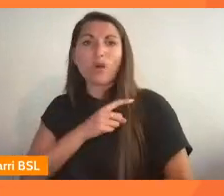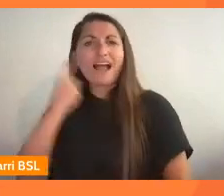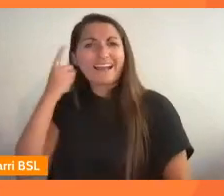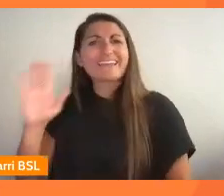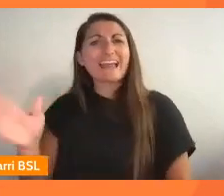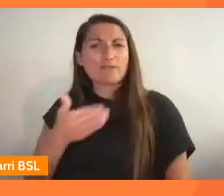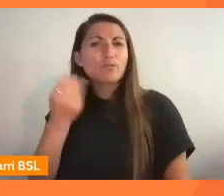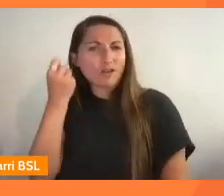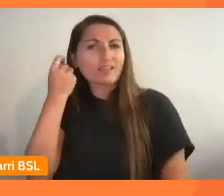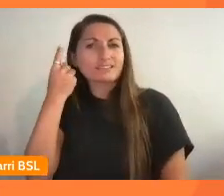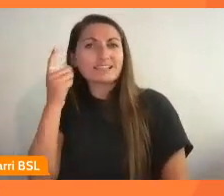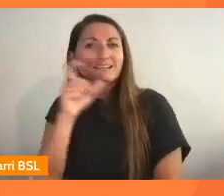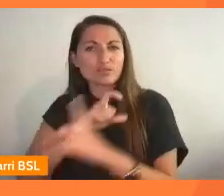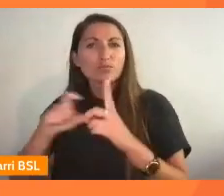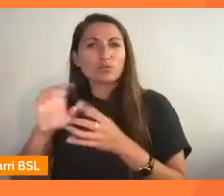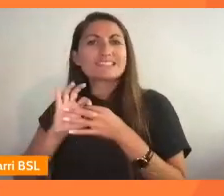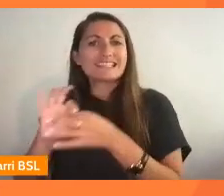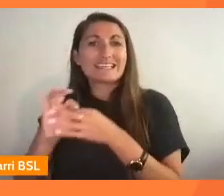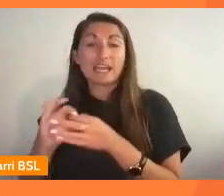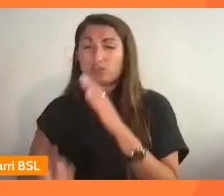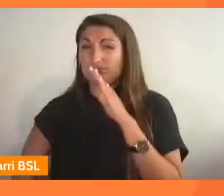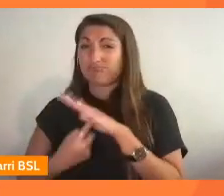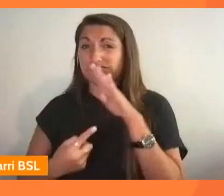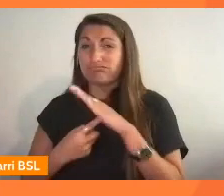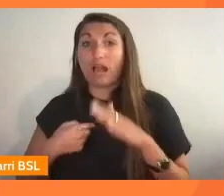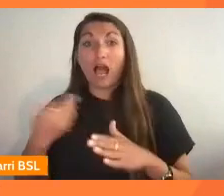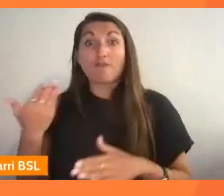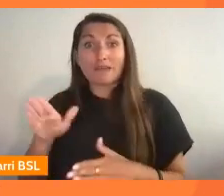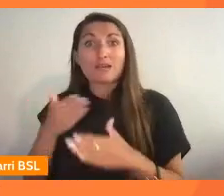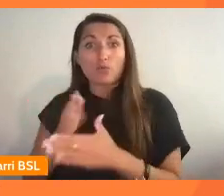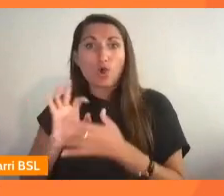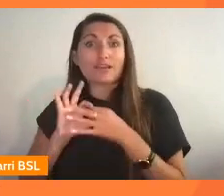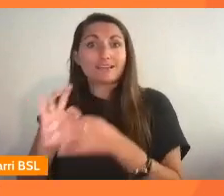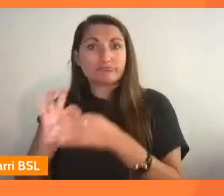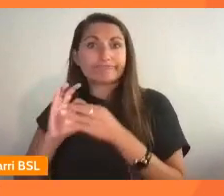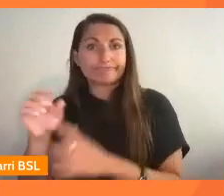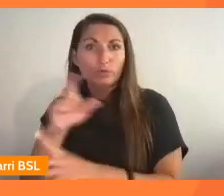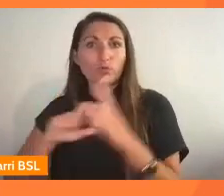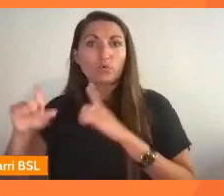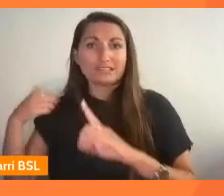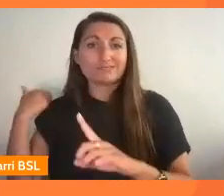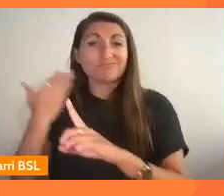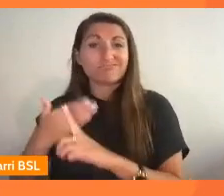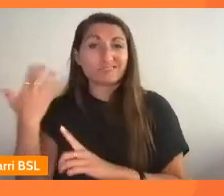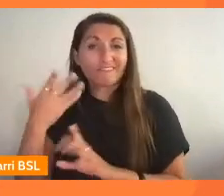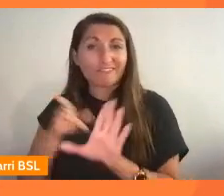I have been working in that way for the last 15 years, so it was always with the technical challenges.